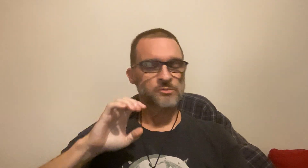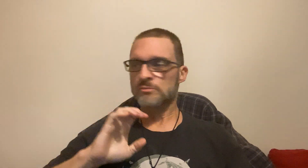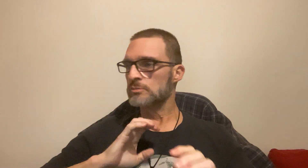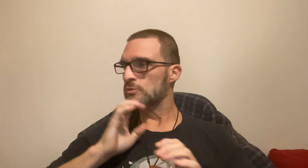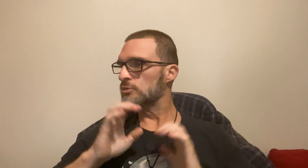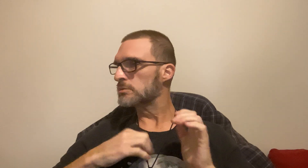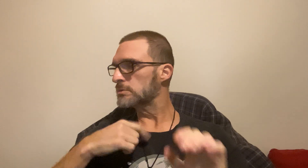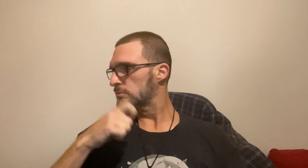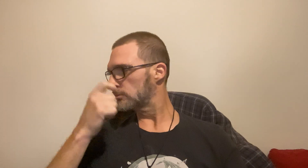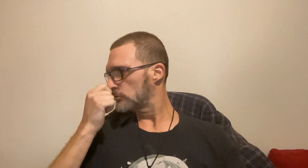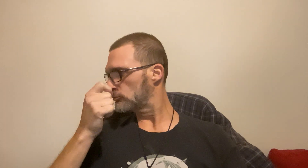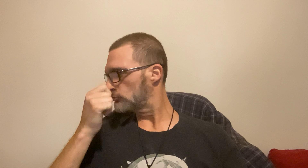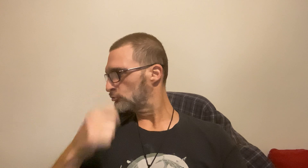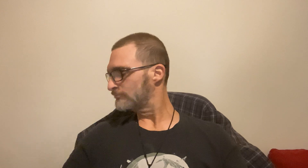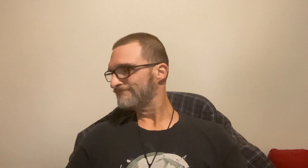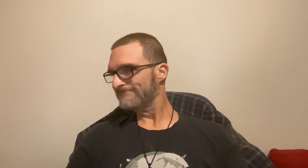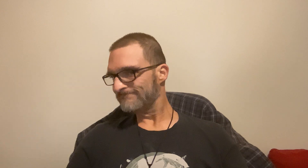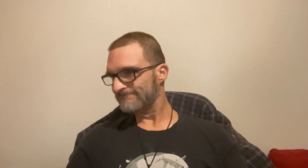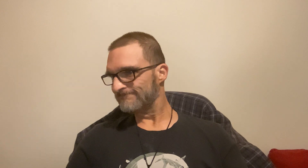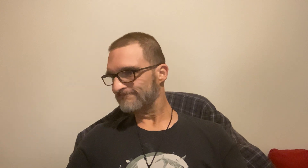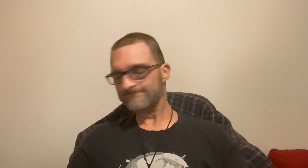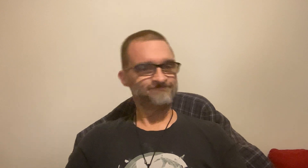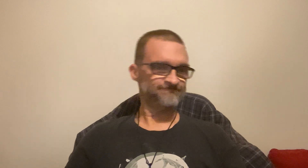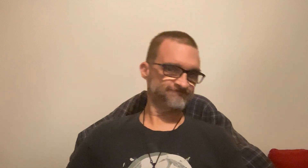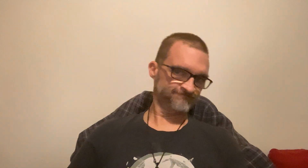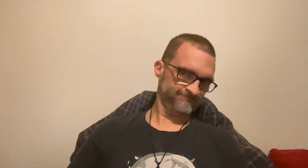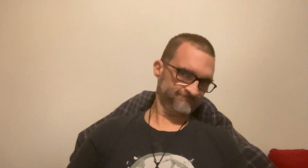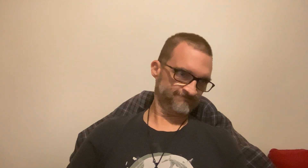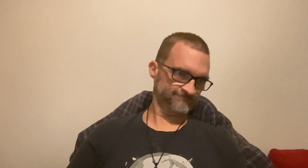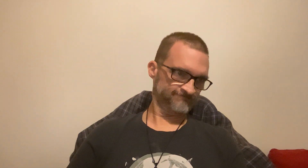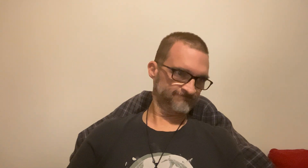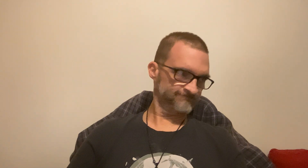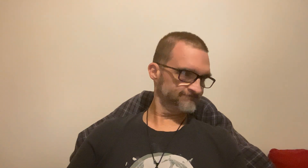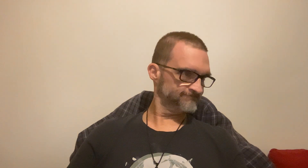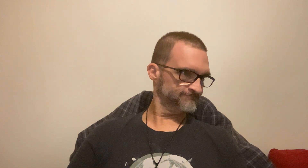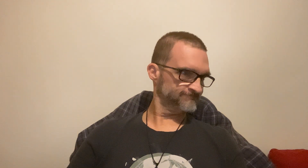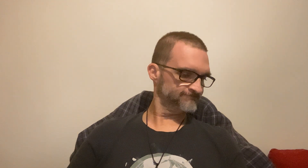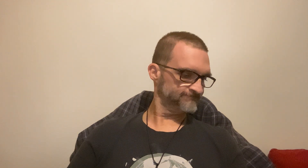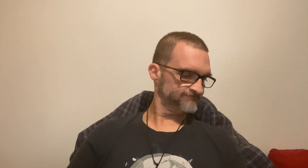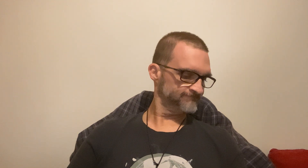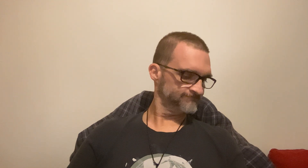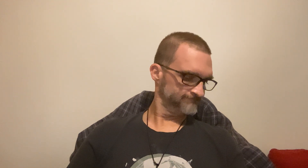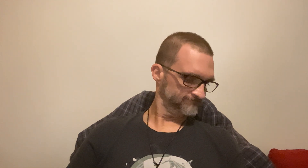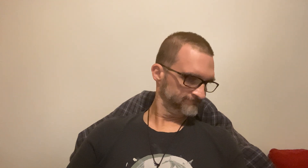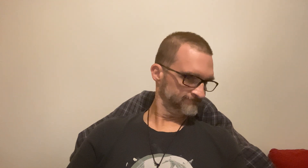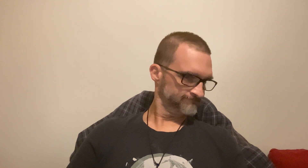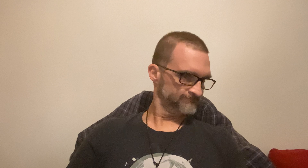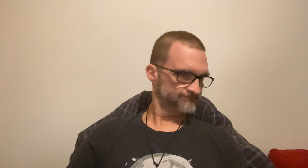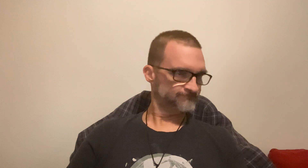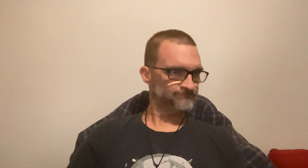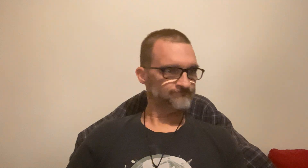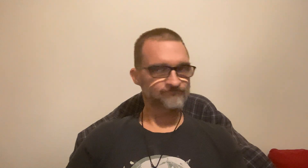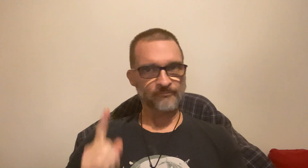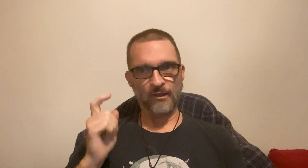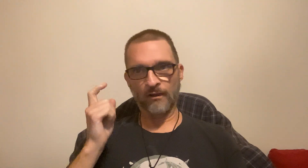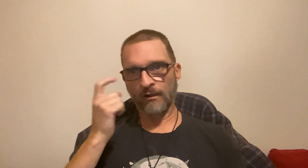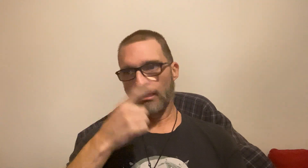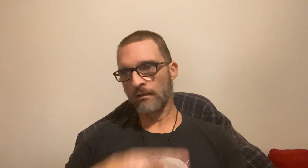This will be emotional. I need a tissue.